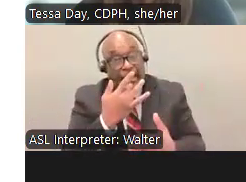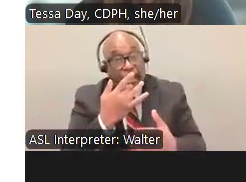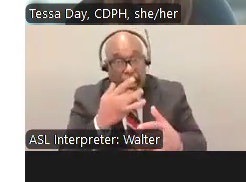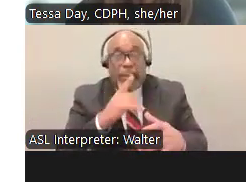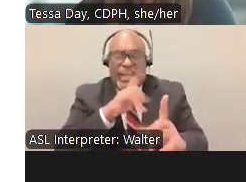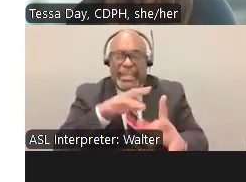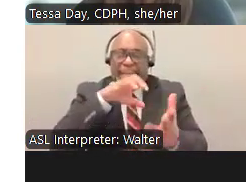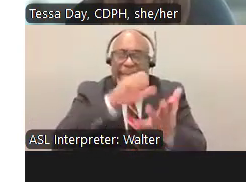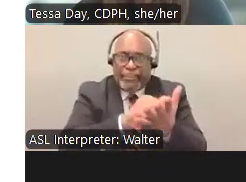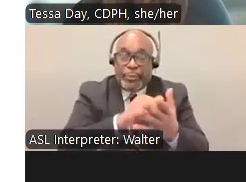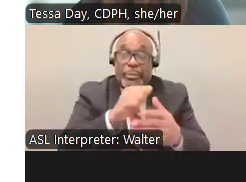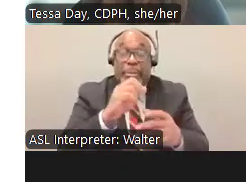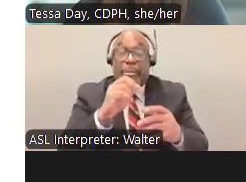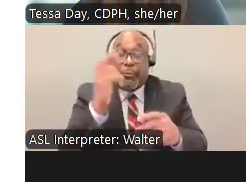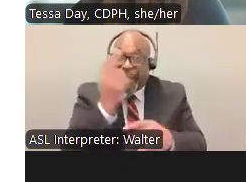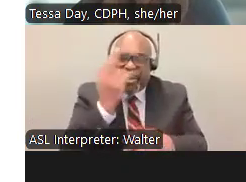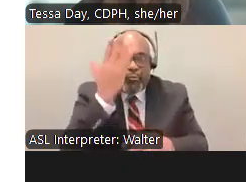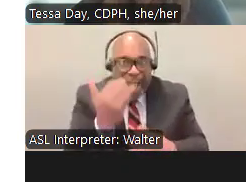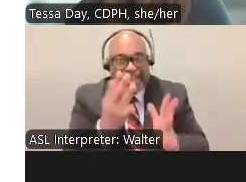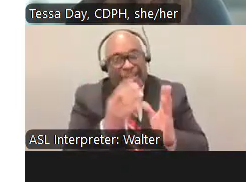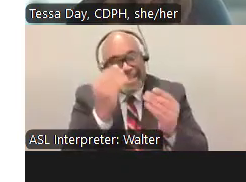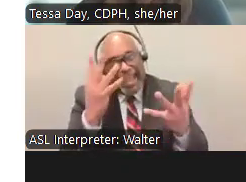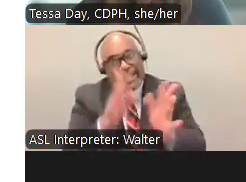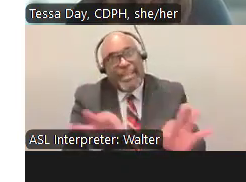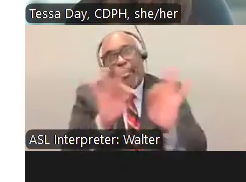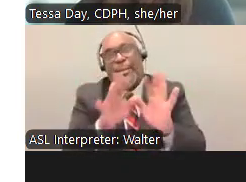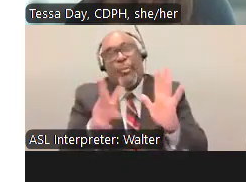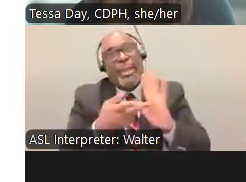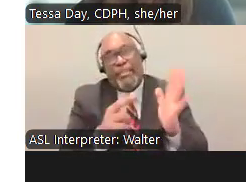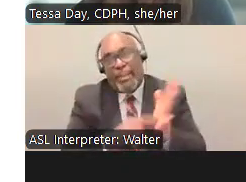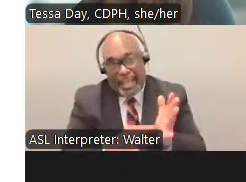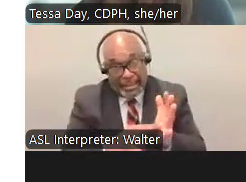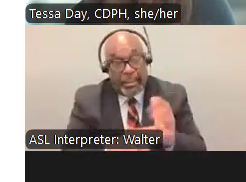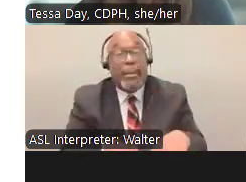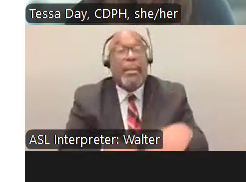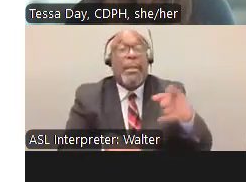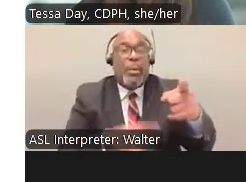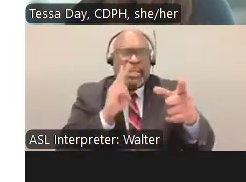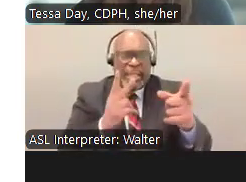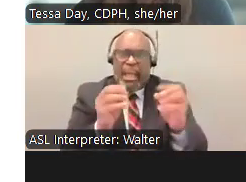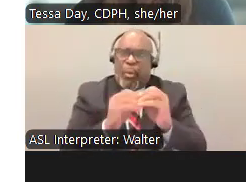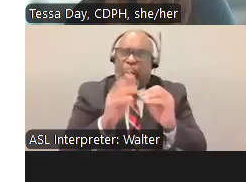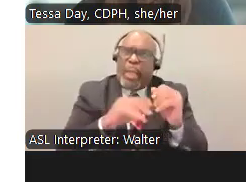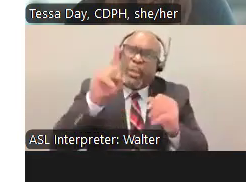13:30:51 data is even important to look 13:30:52 at in the first place and what 13:30:55 the implications are. We see 13:30:57 that over a third of people who